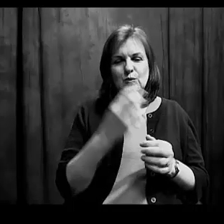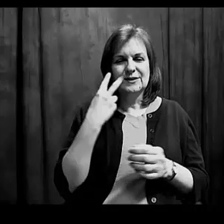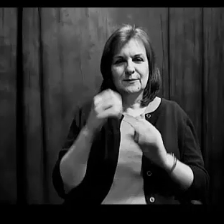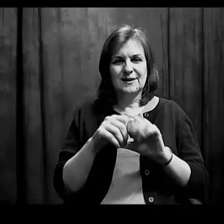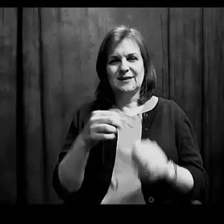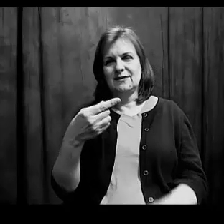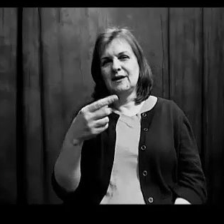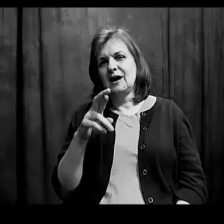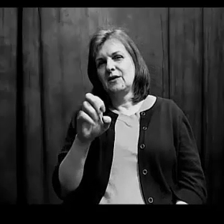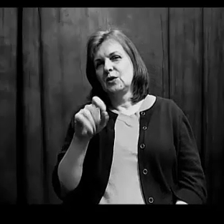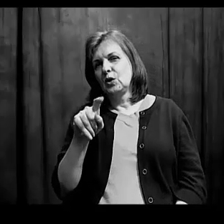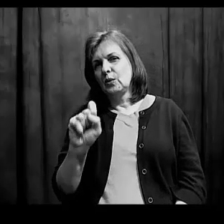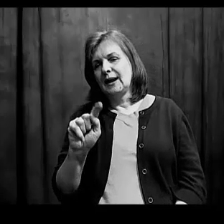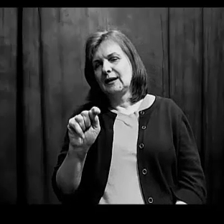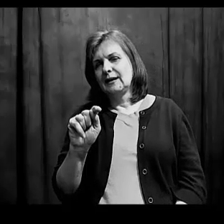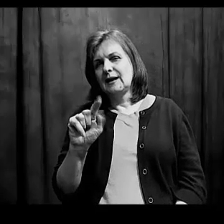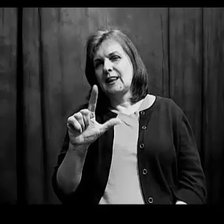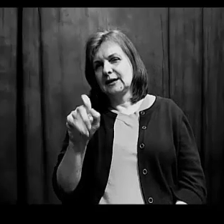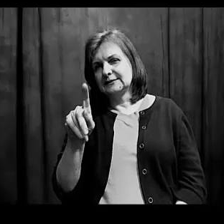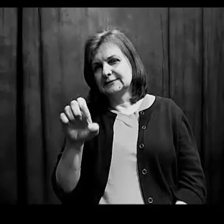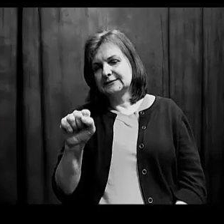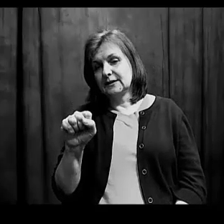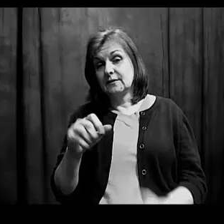they originally started out actually